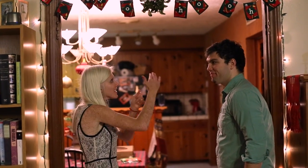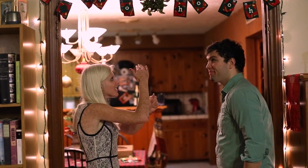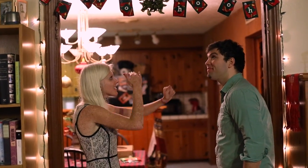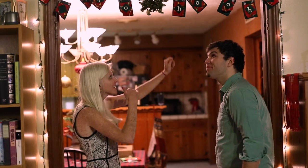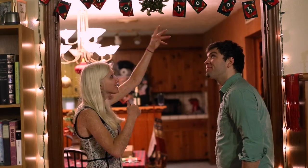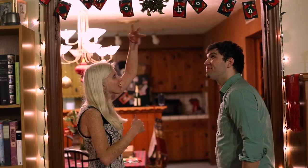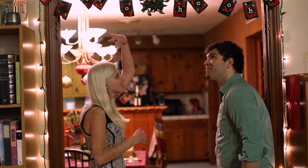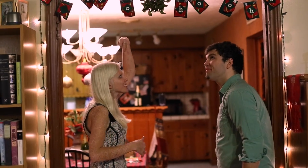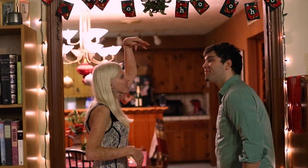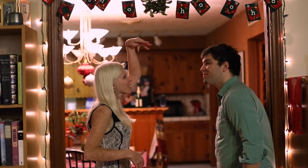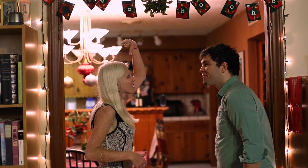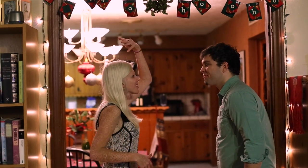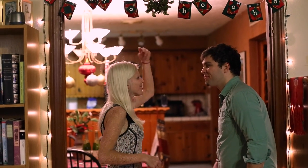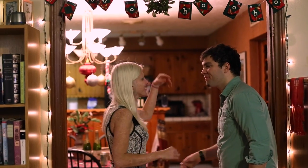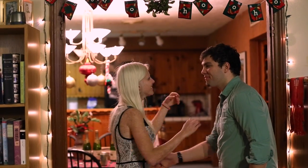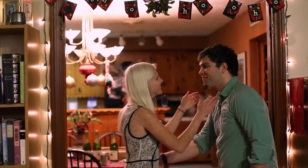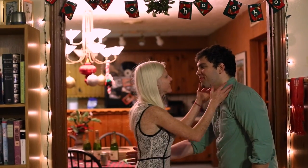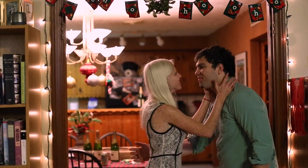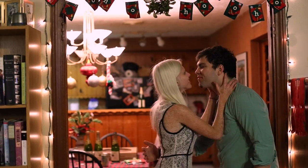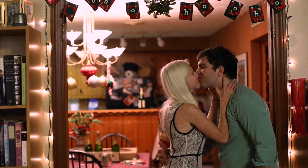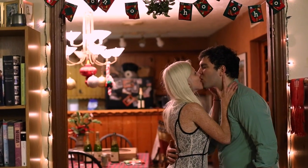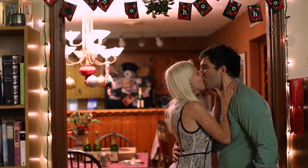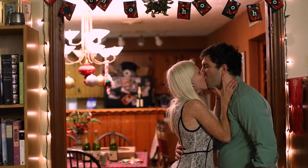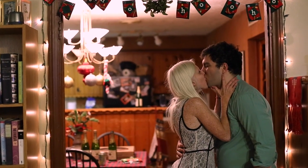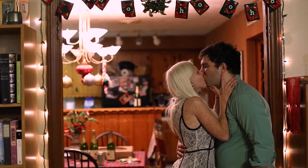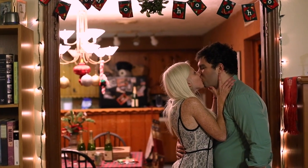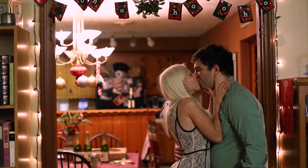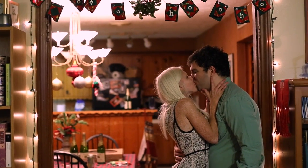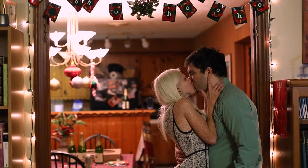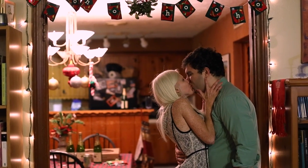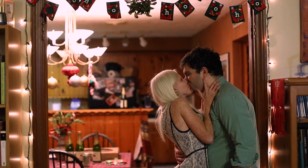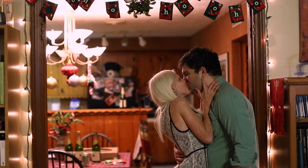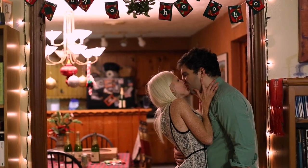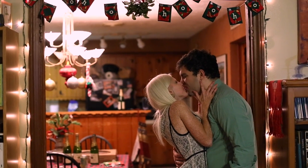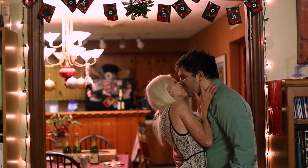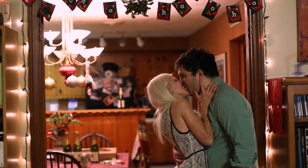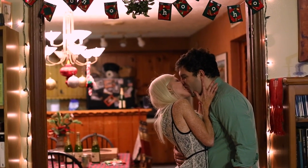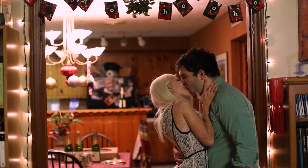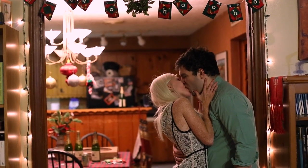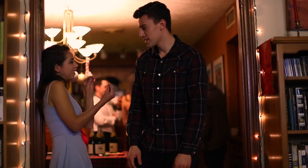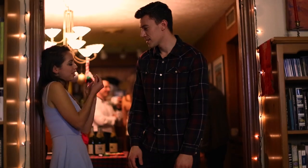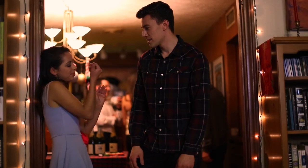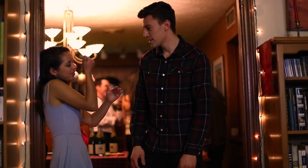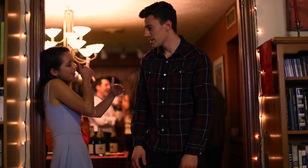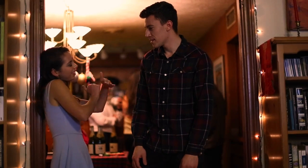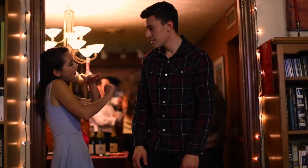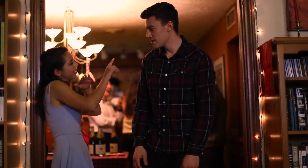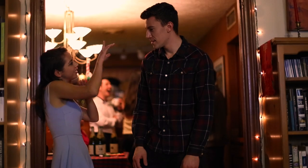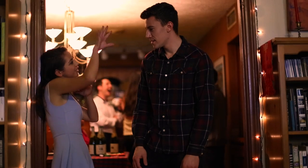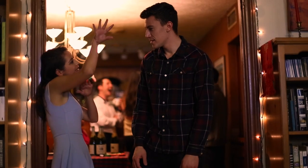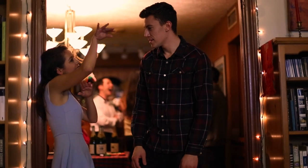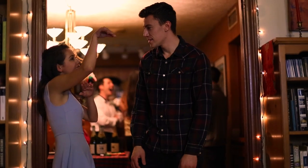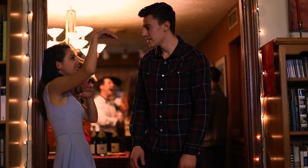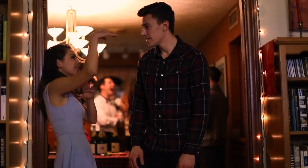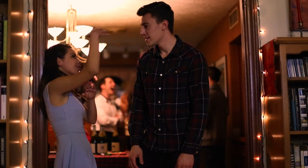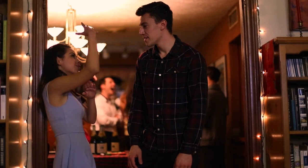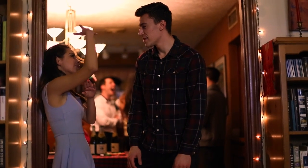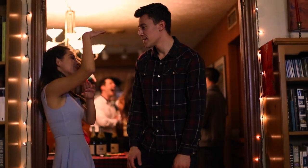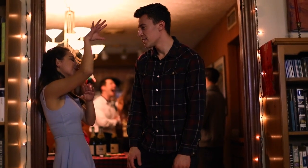With you under the mistletoe. Under the mistletoe. Kiss me underneath the mistletoe.